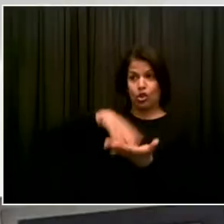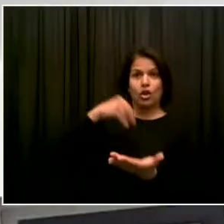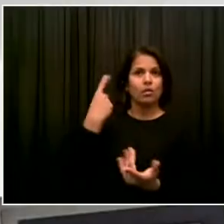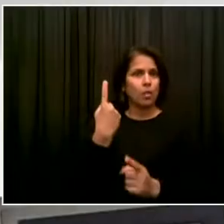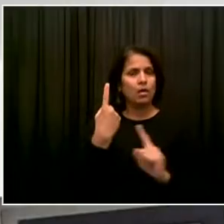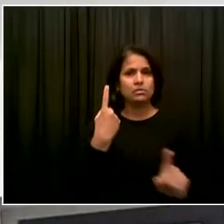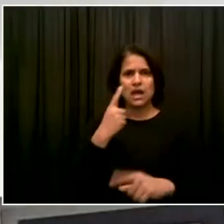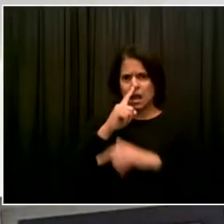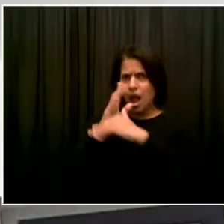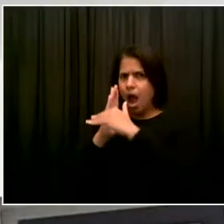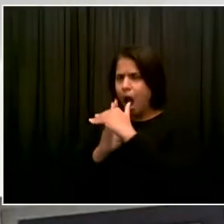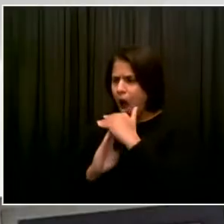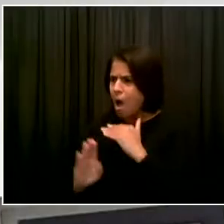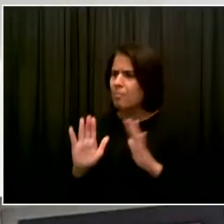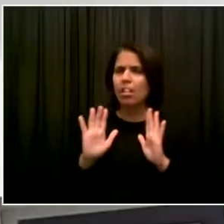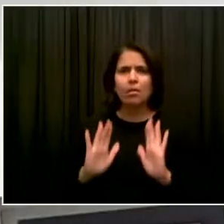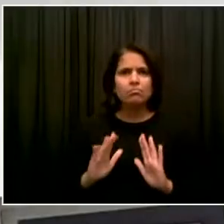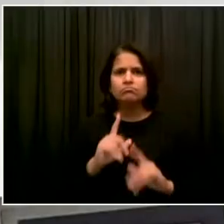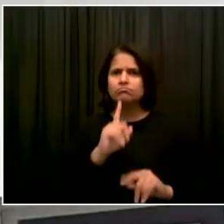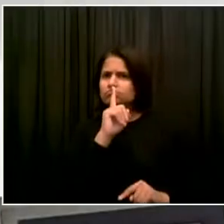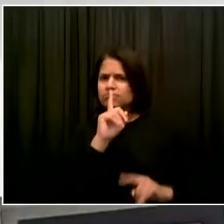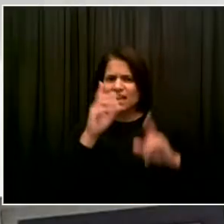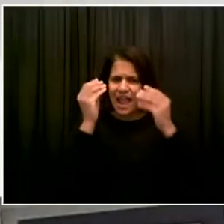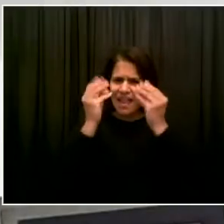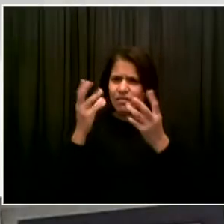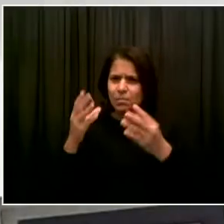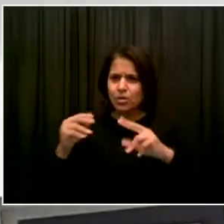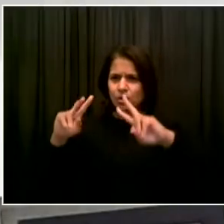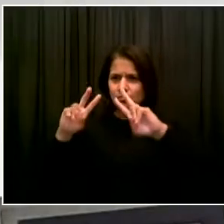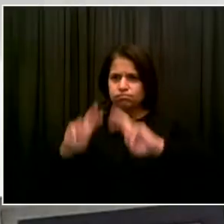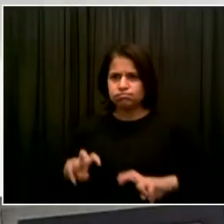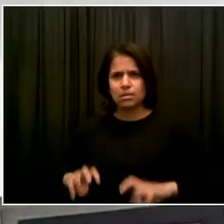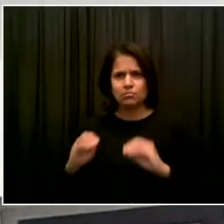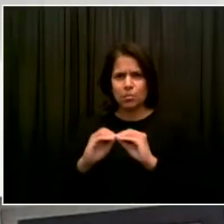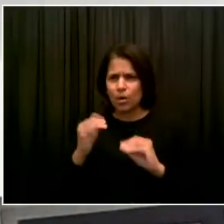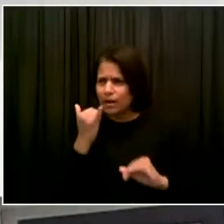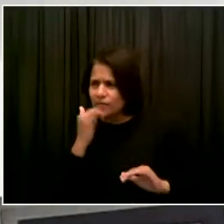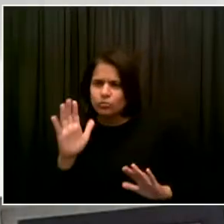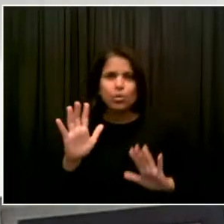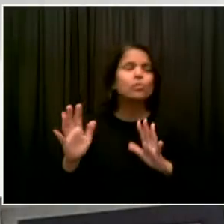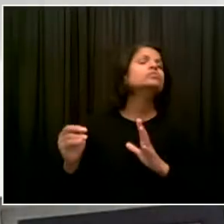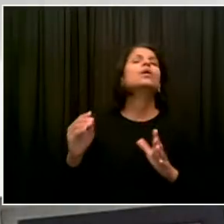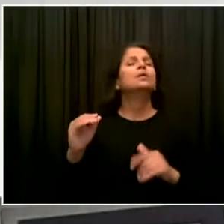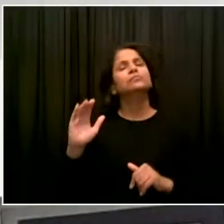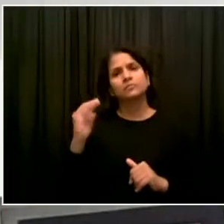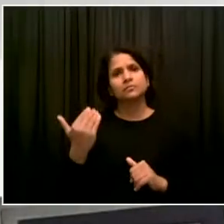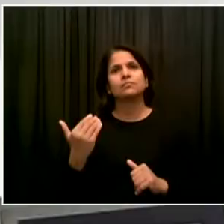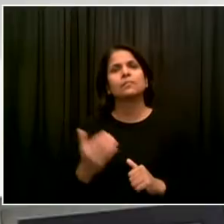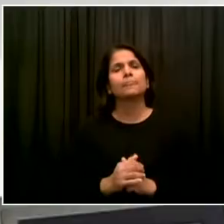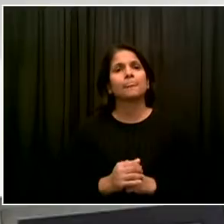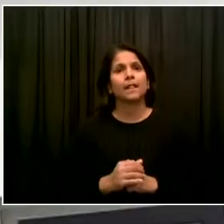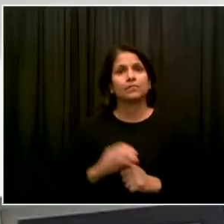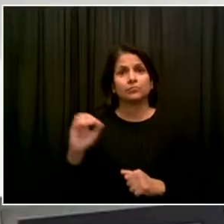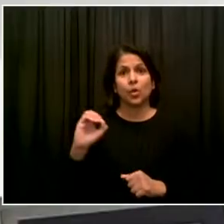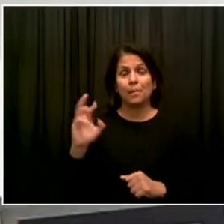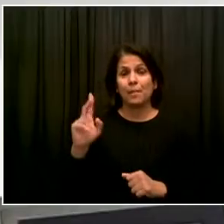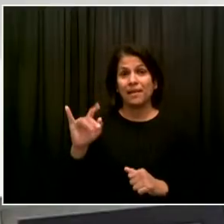COVID IF IT TEACHES NOTHING, TEACHES HUMILTYI.